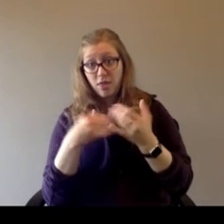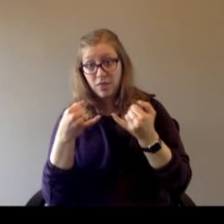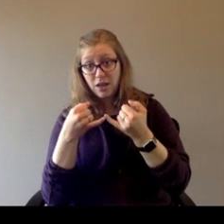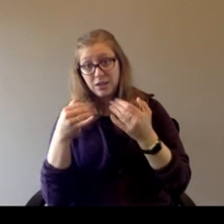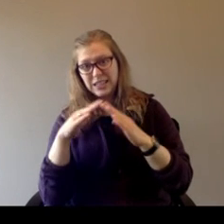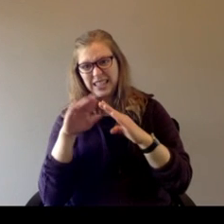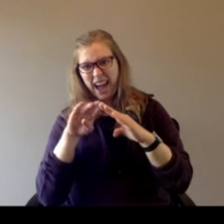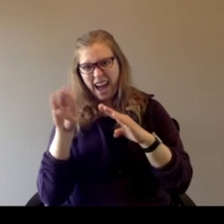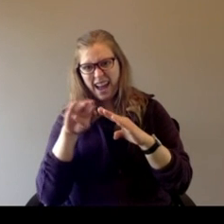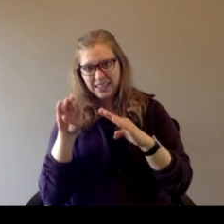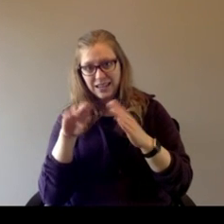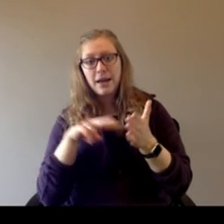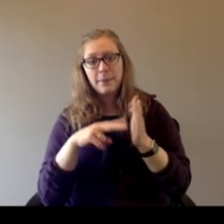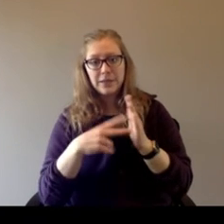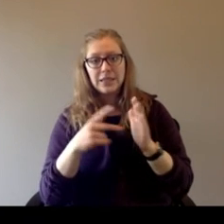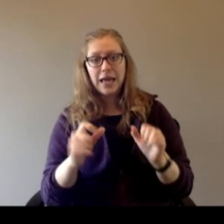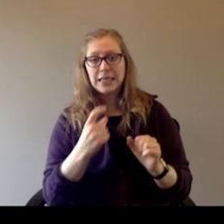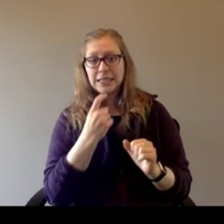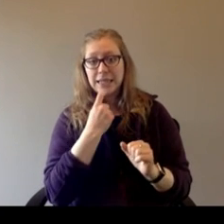And the reason is by definition